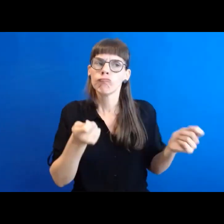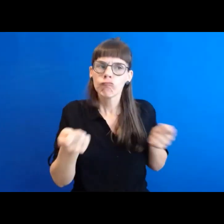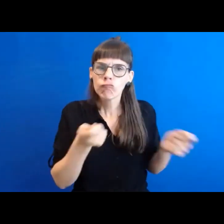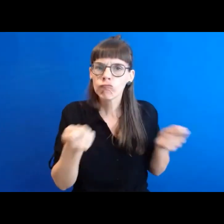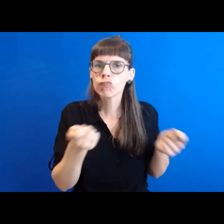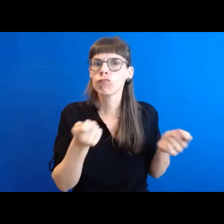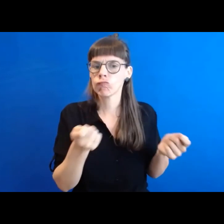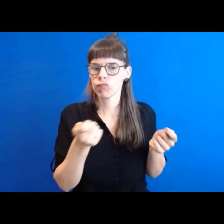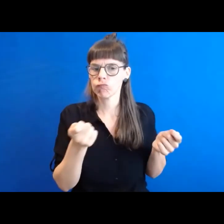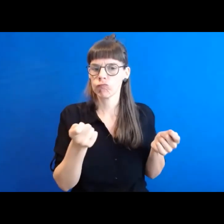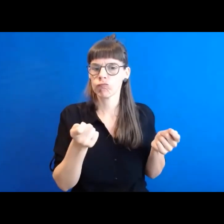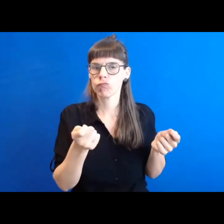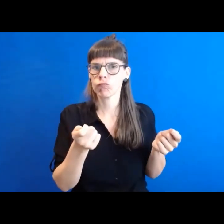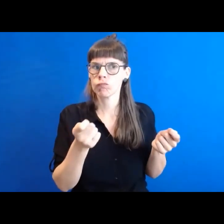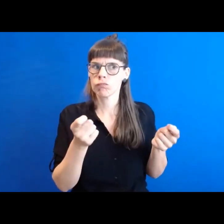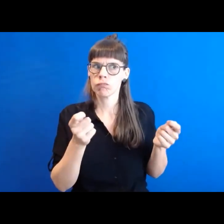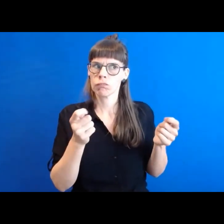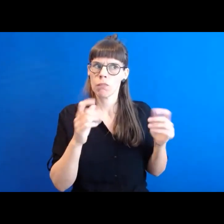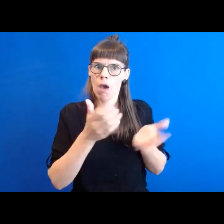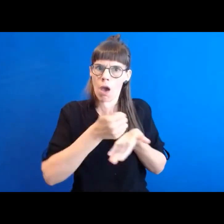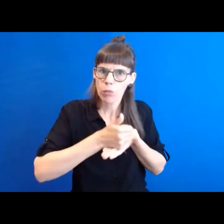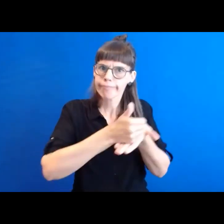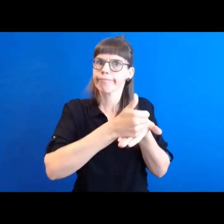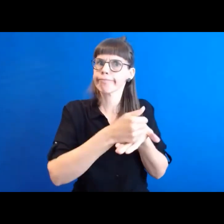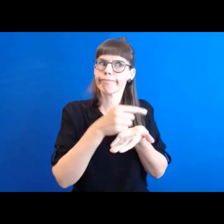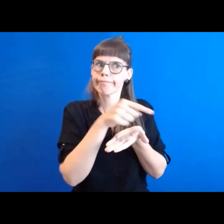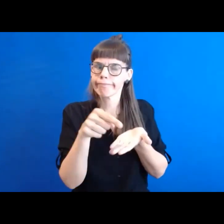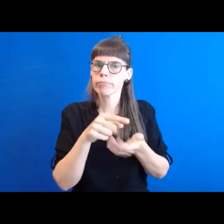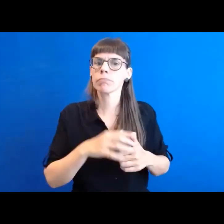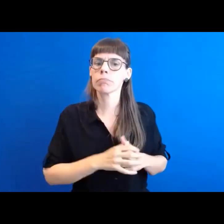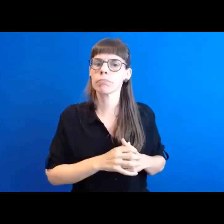on intergovernmental level they have taken actions